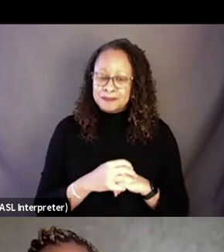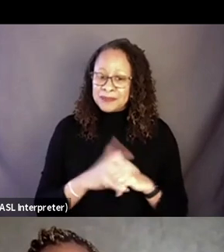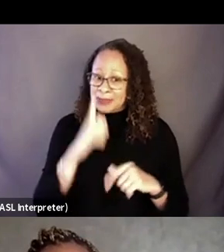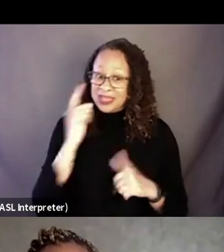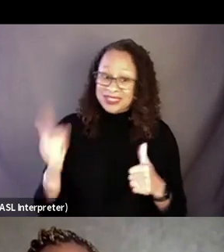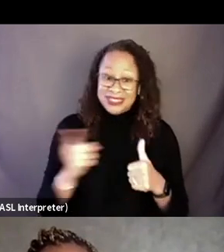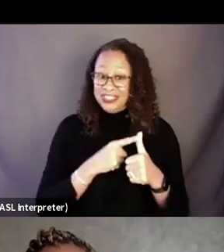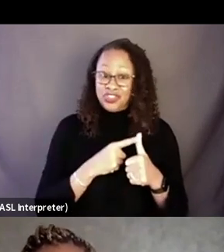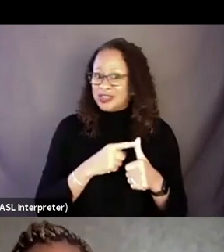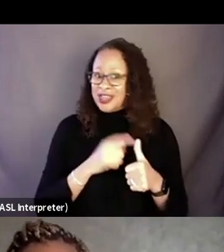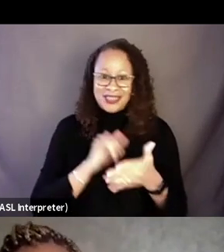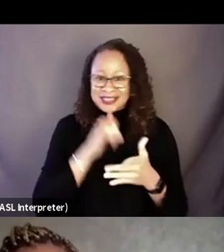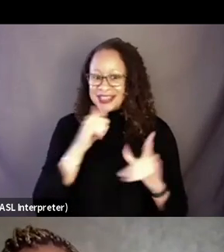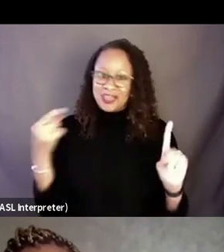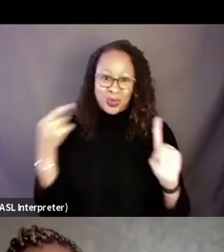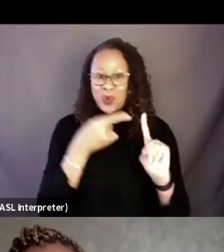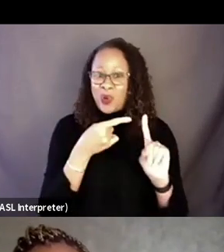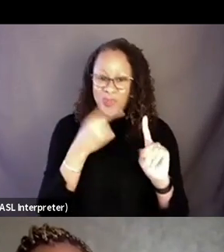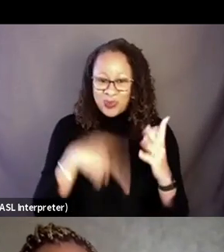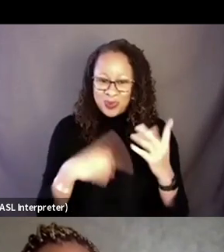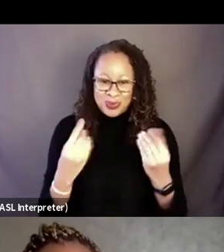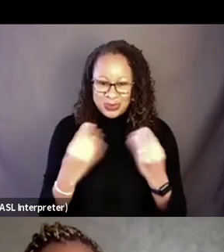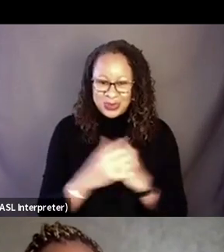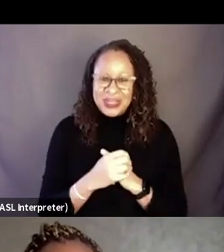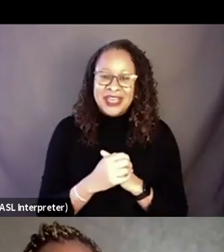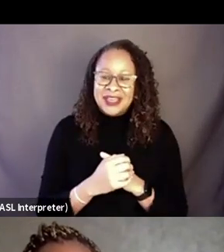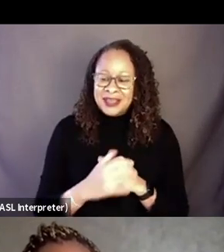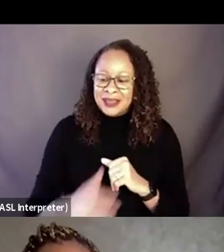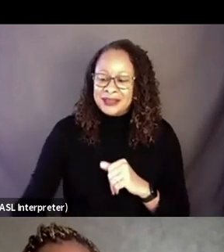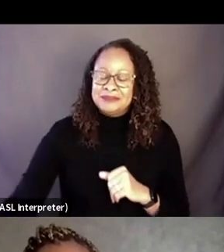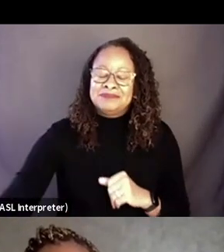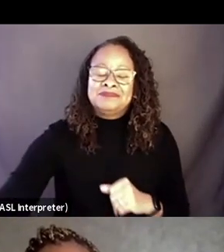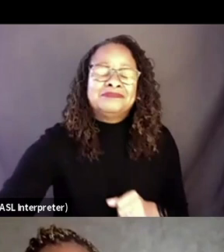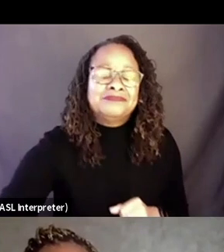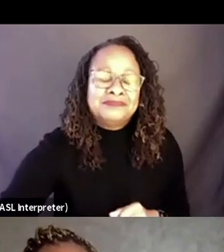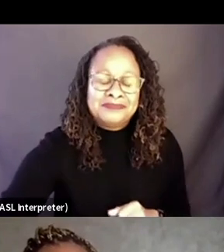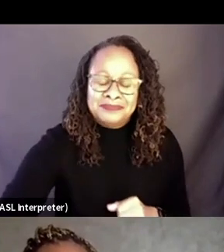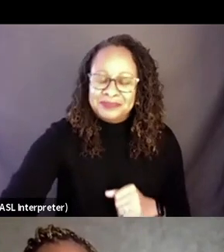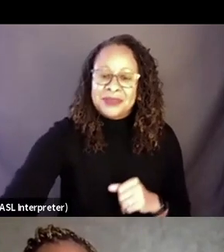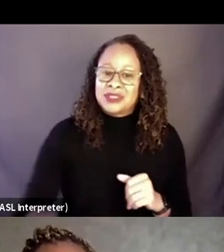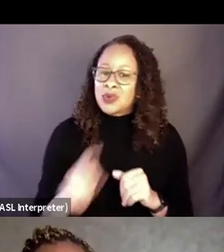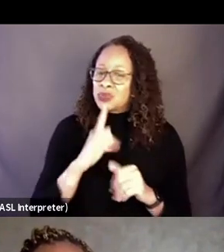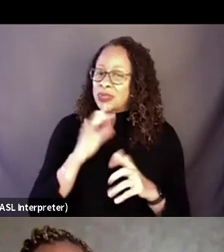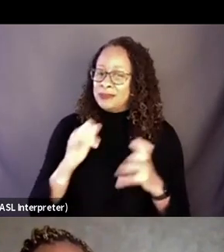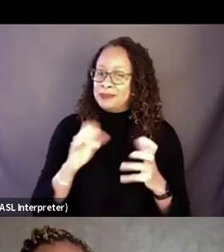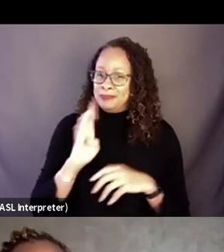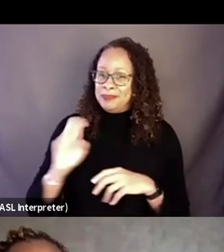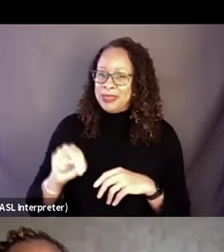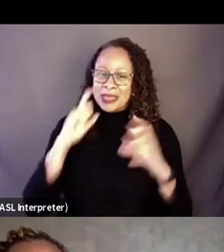that's not what we were going for but it's just been incredible. Yeah and I just wanted to add a little bit